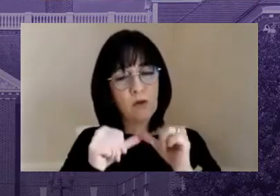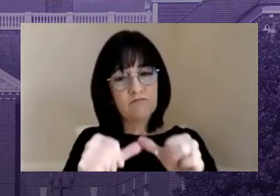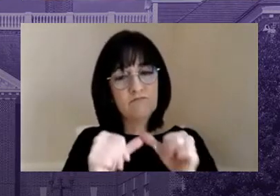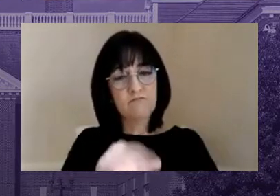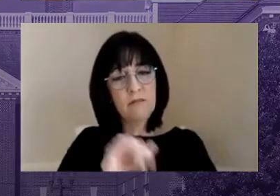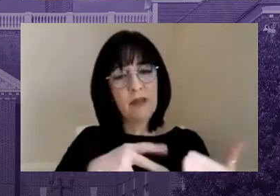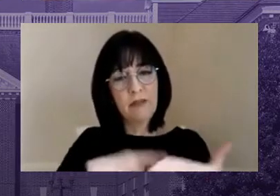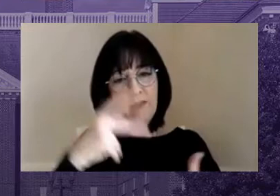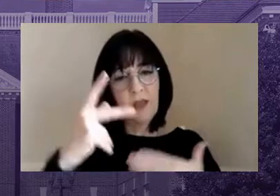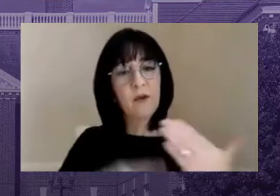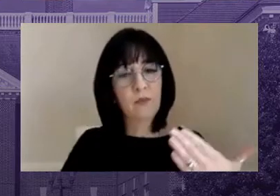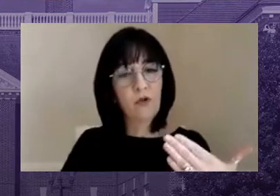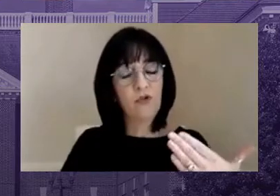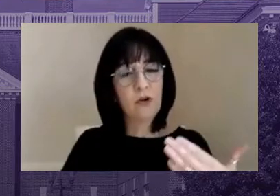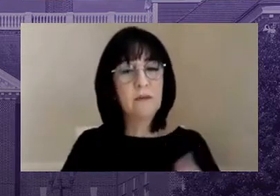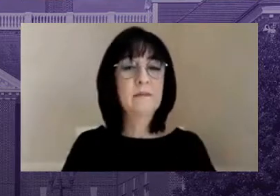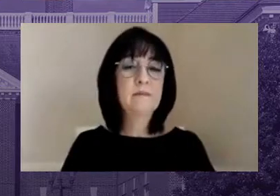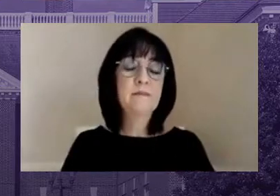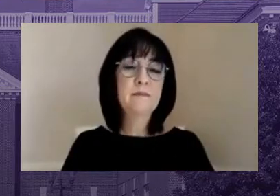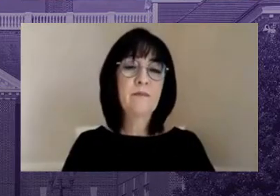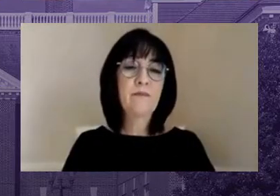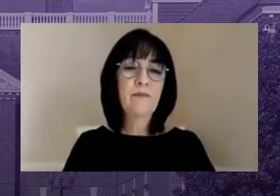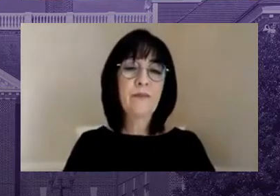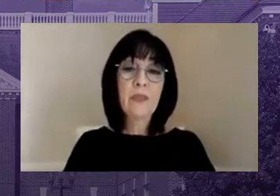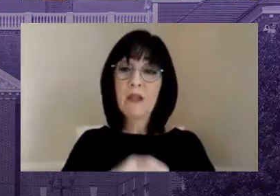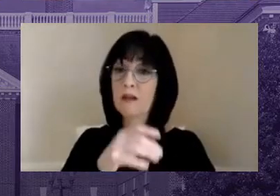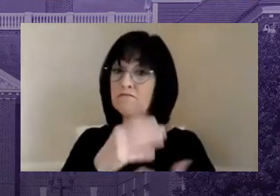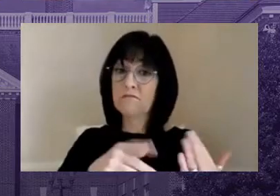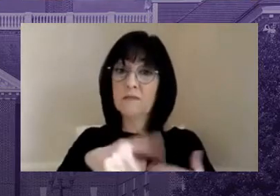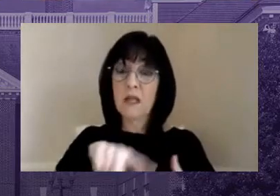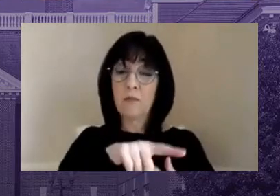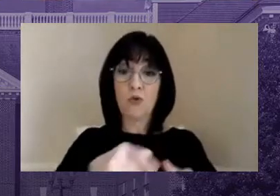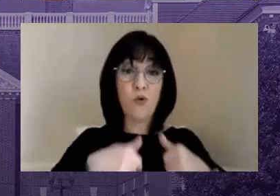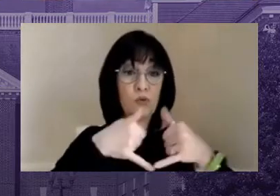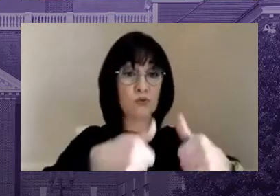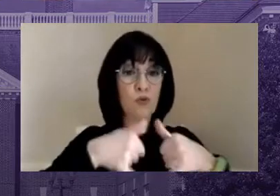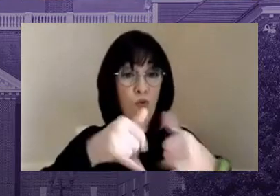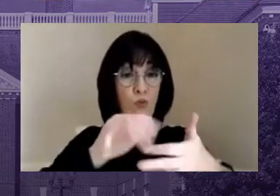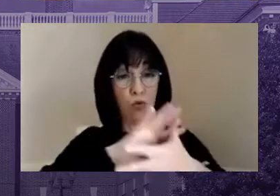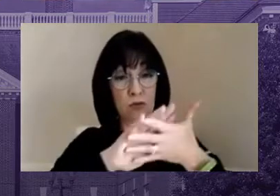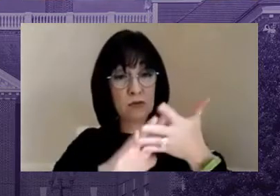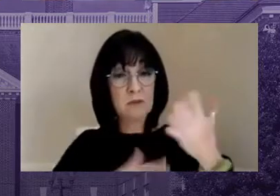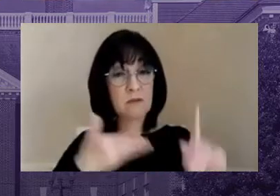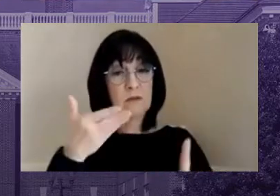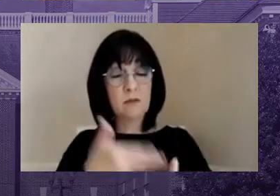won, some of the the most prominent awards, and we're a great beneficiary. So many of the men and